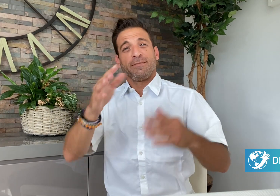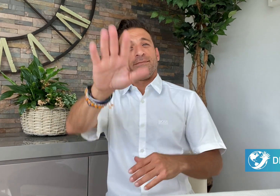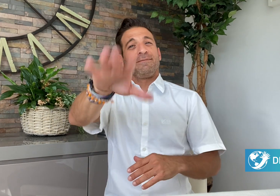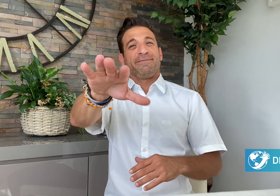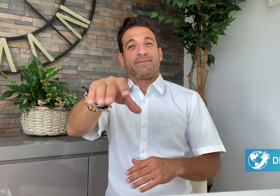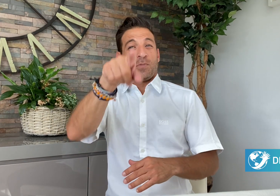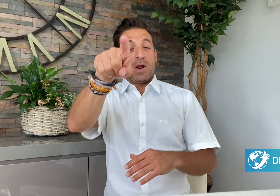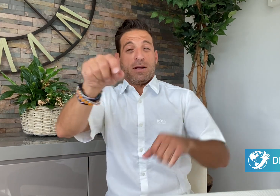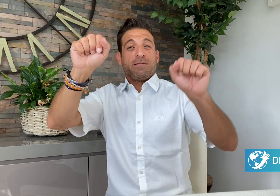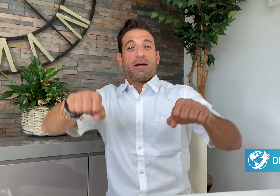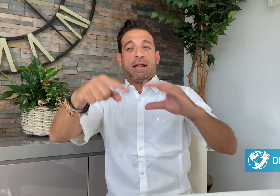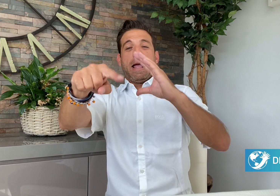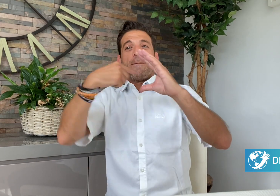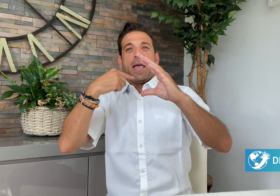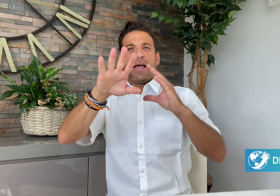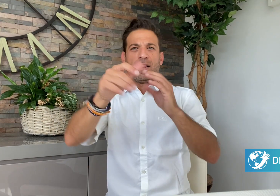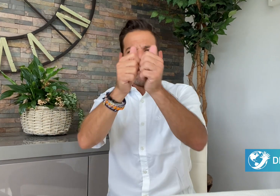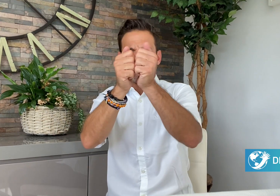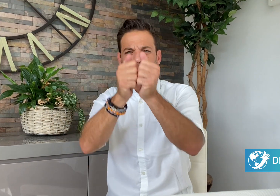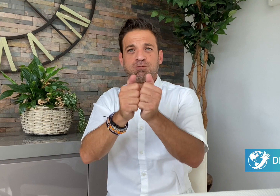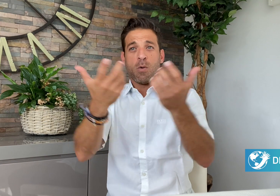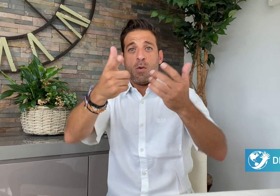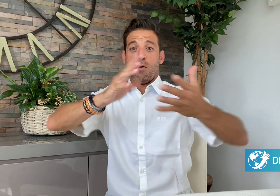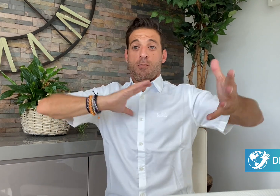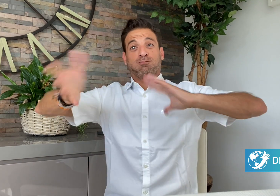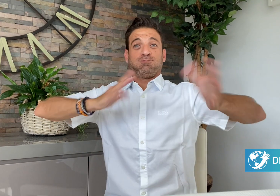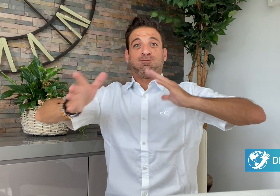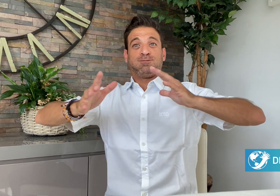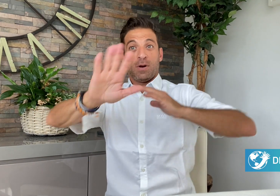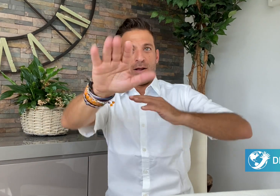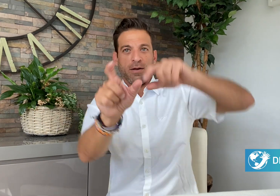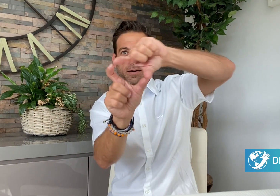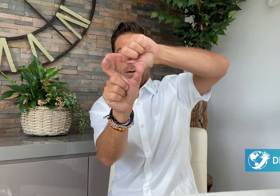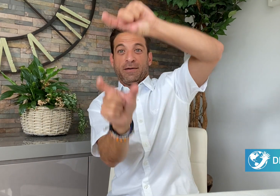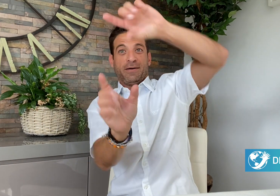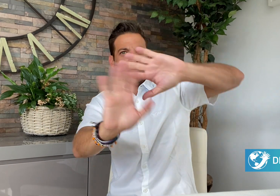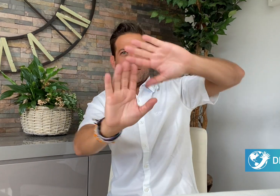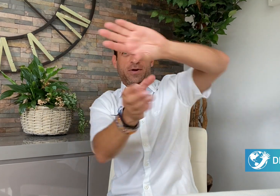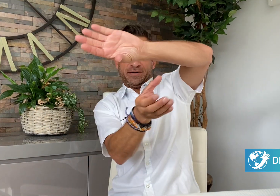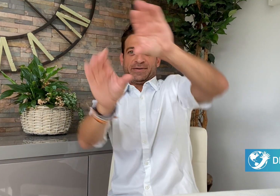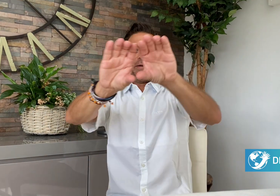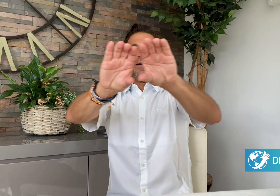You can email your text or video comments